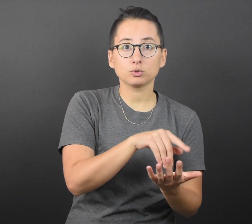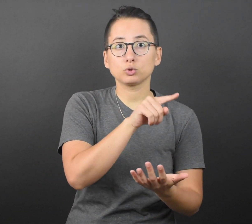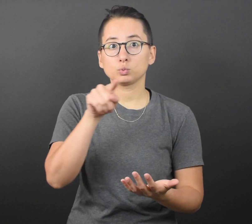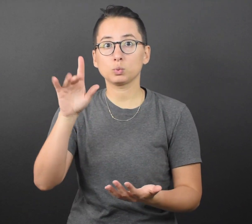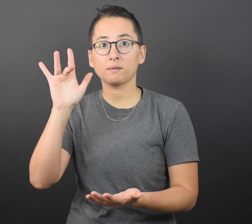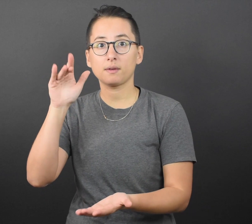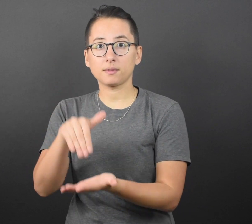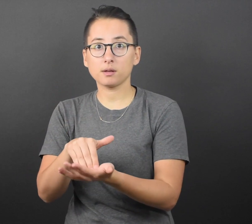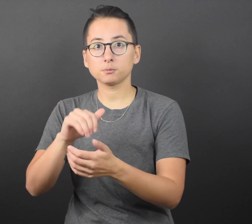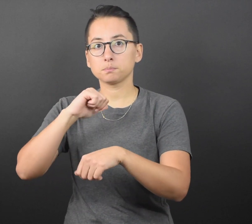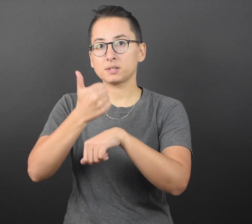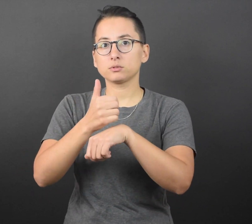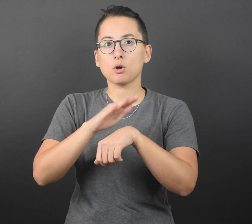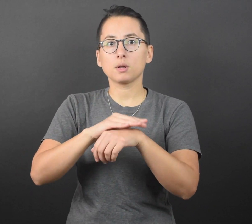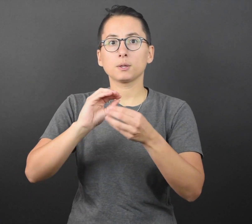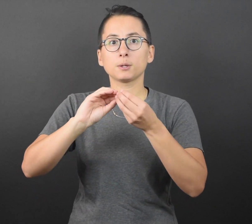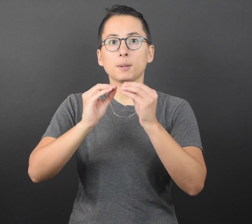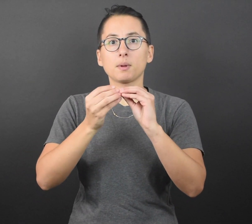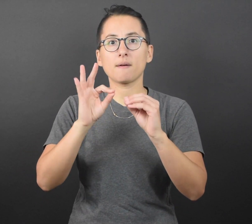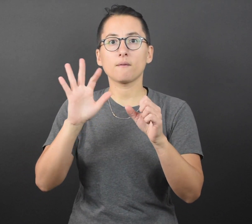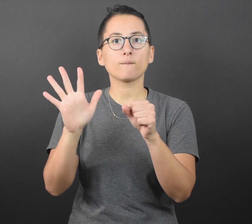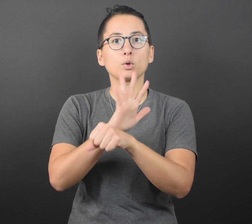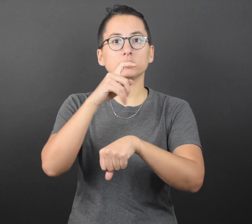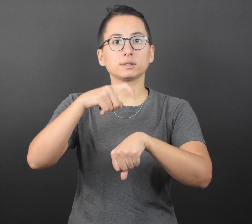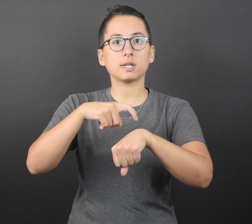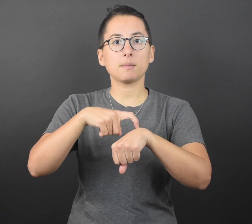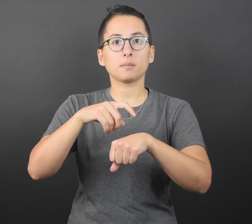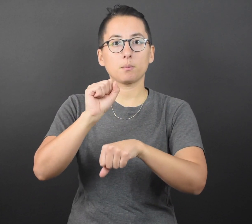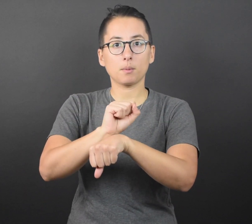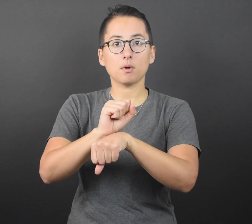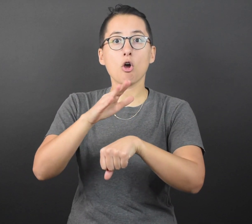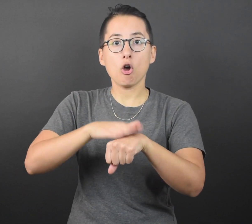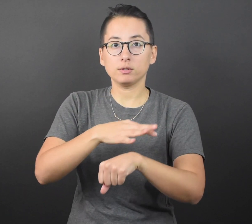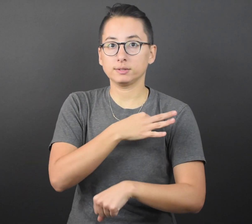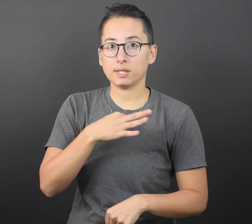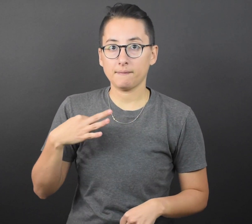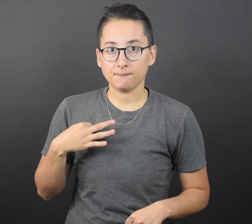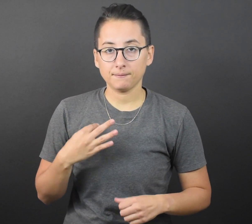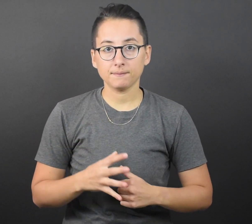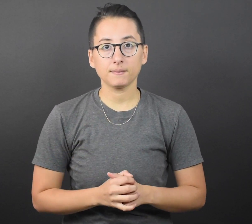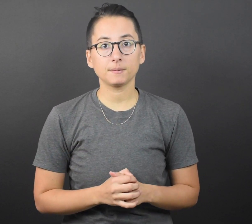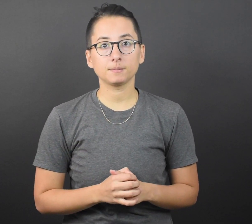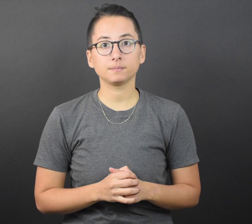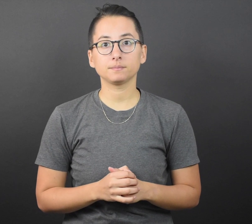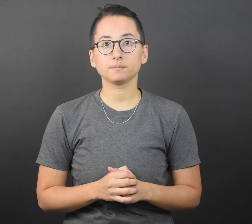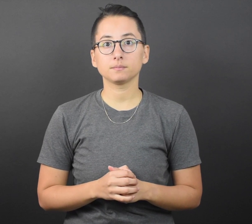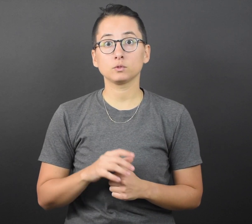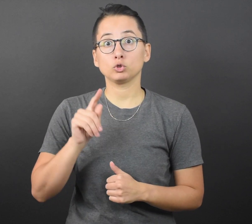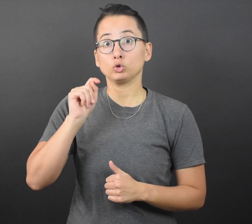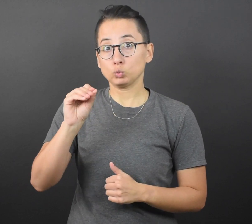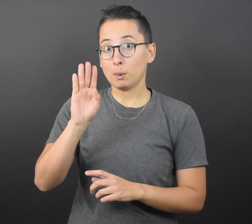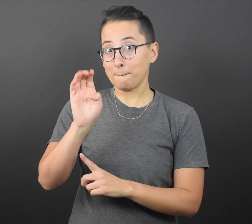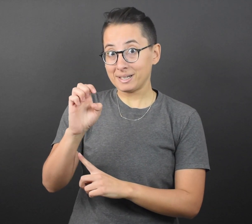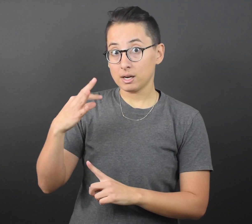Applicants that qualify and are selected will receive a grant amount between $10,000 and